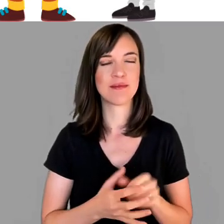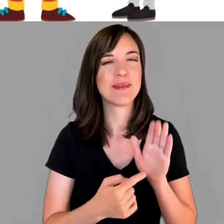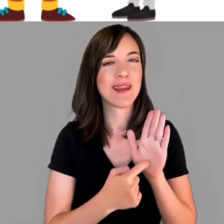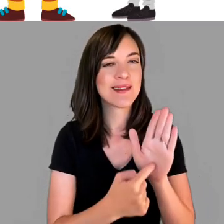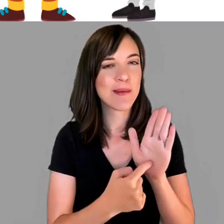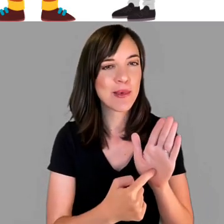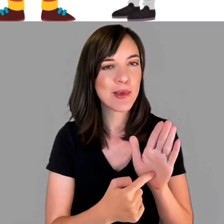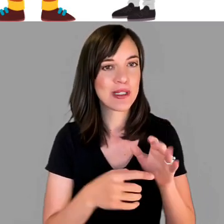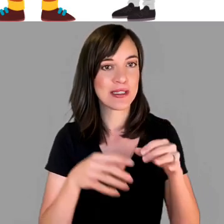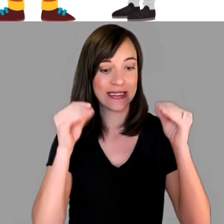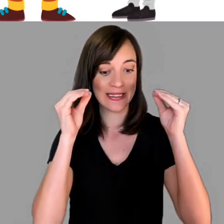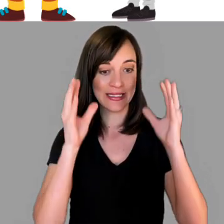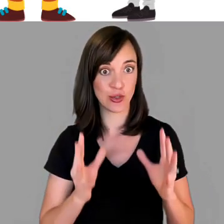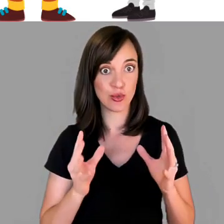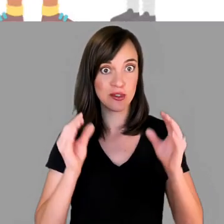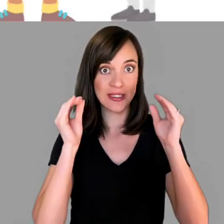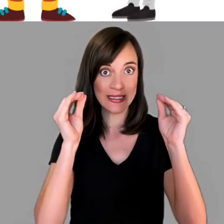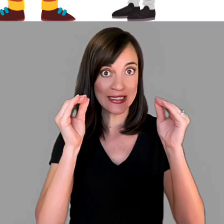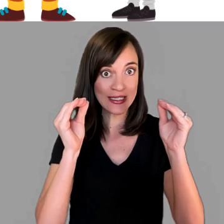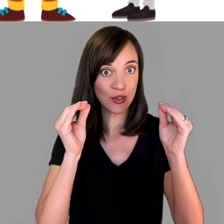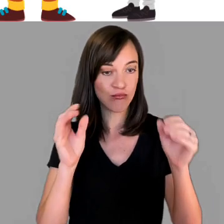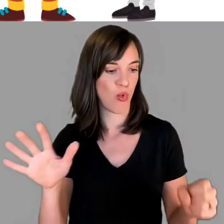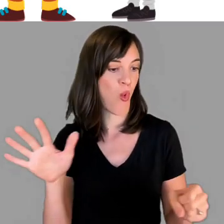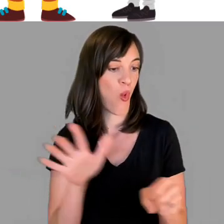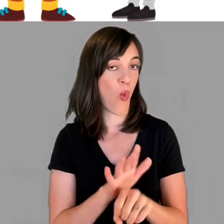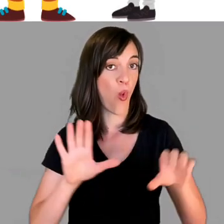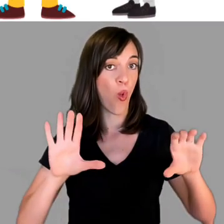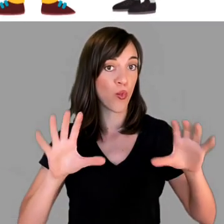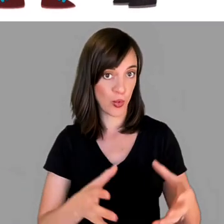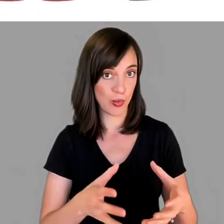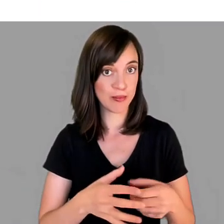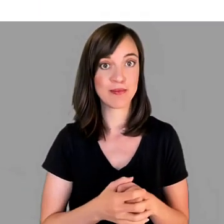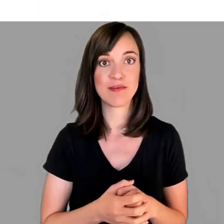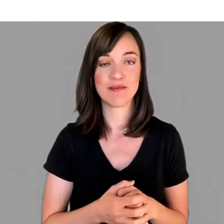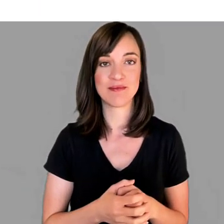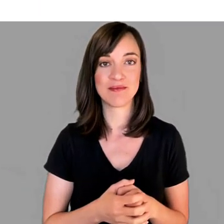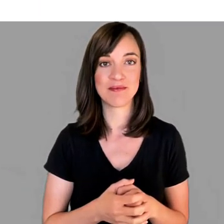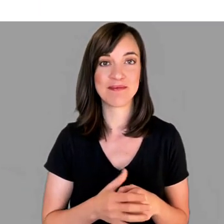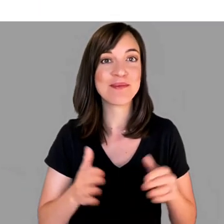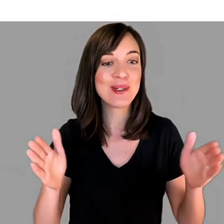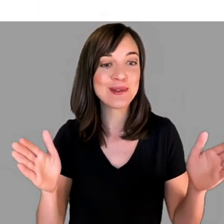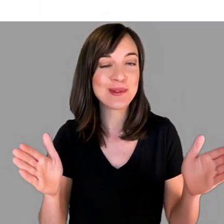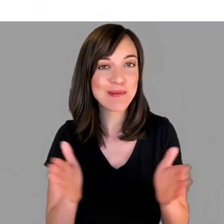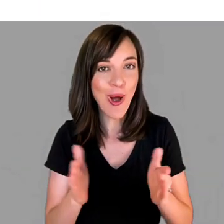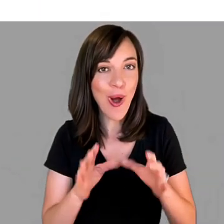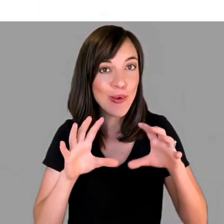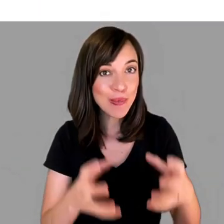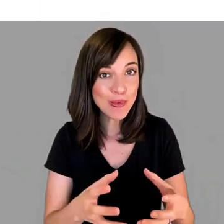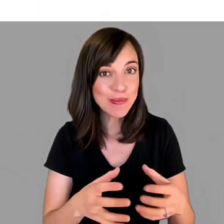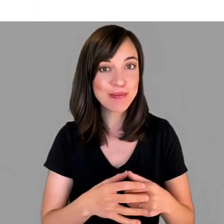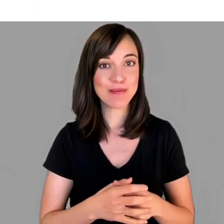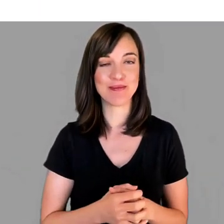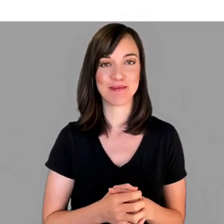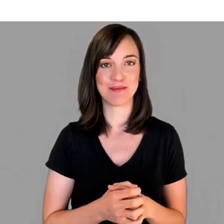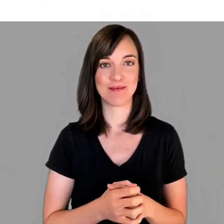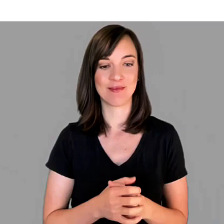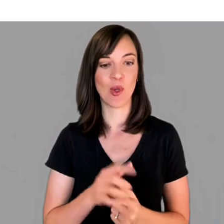For instance, instruction by the teacher via whole group, small group, or 1:1.